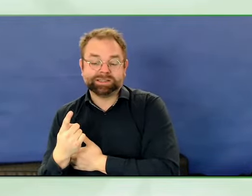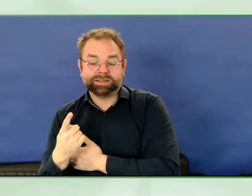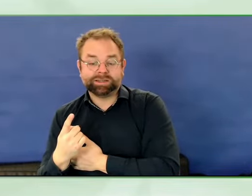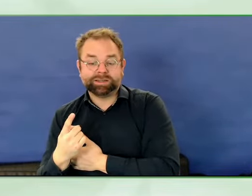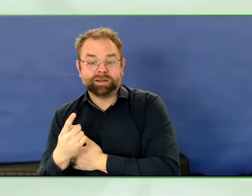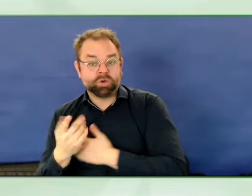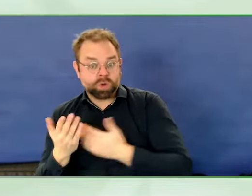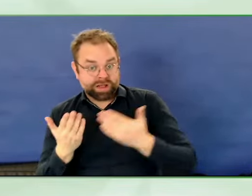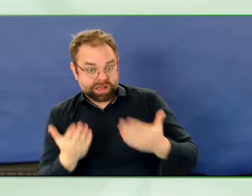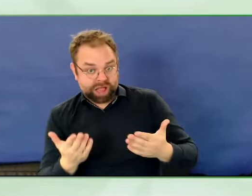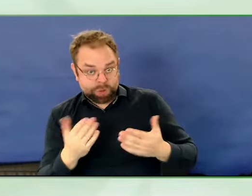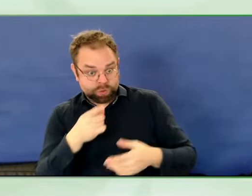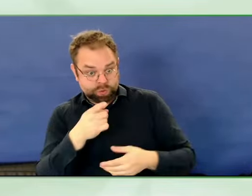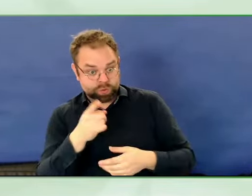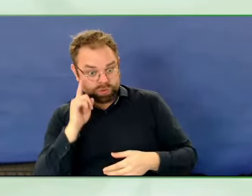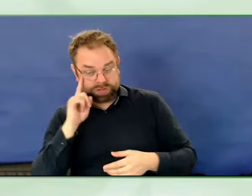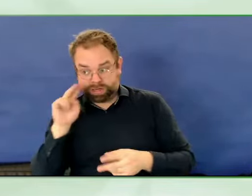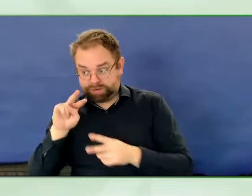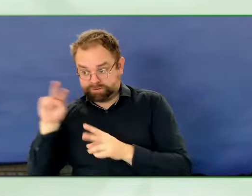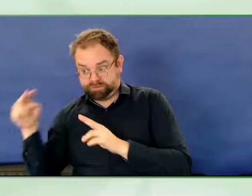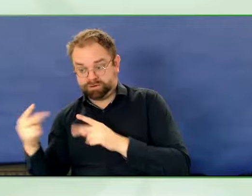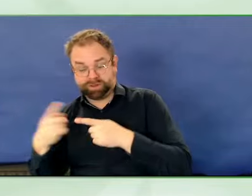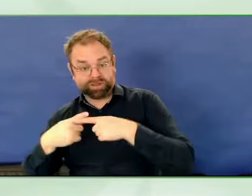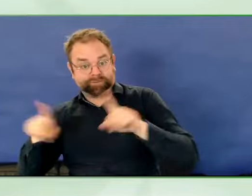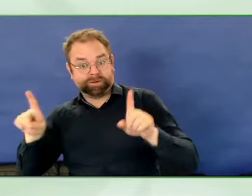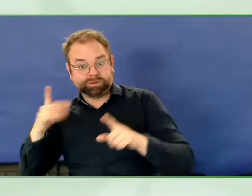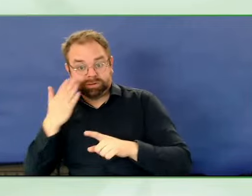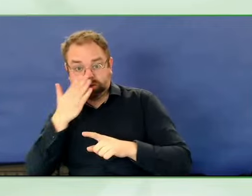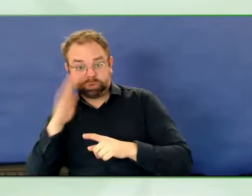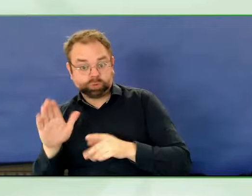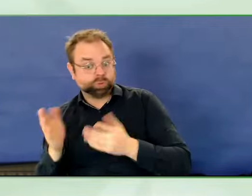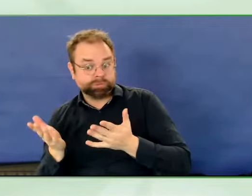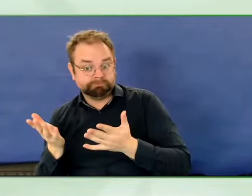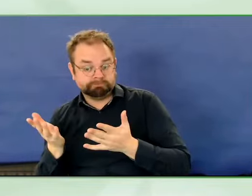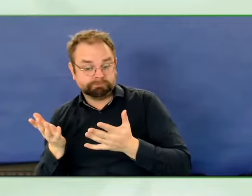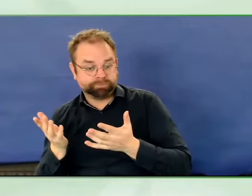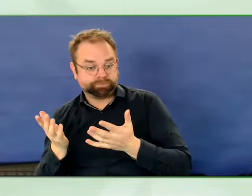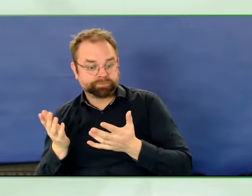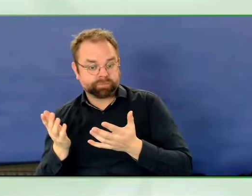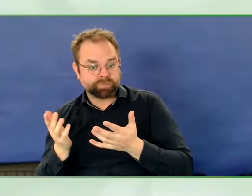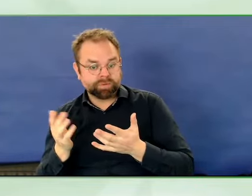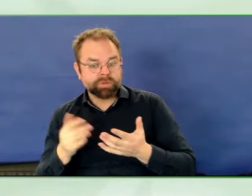top of people. It sounds tacky but it is what you need to do.